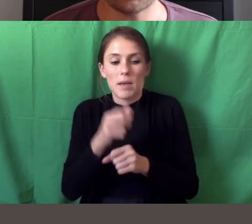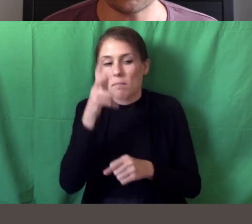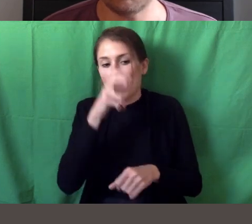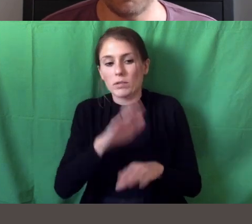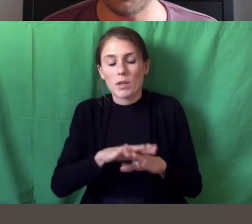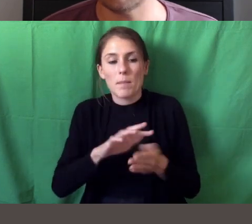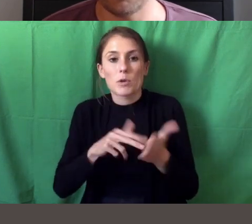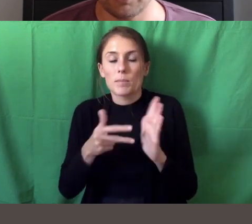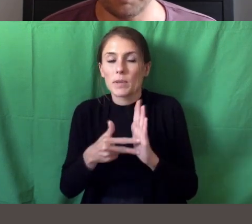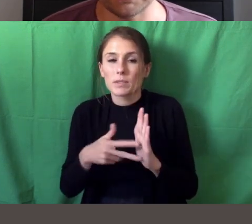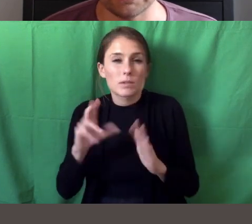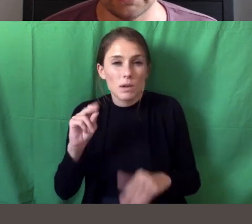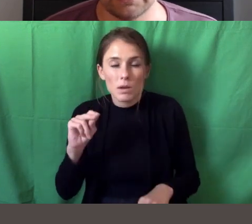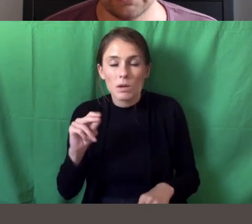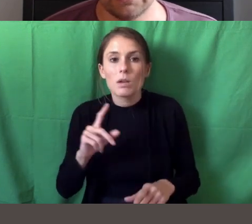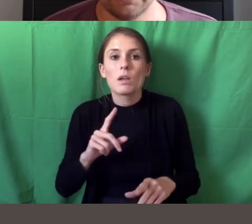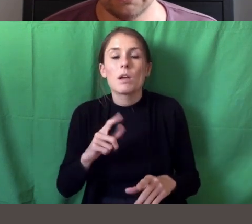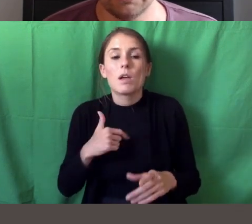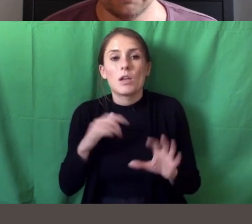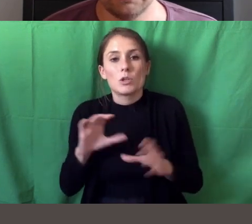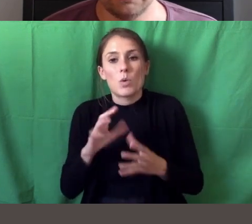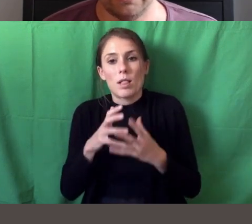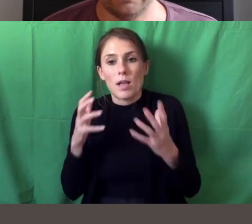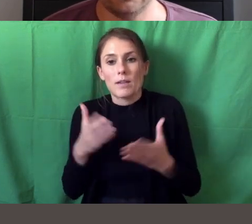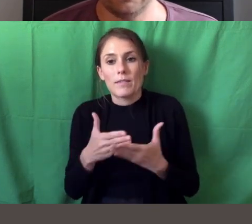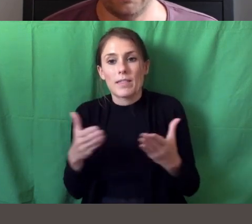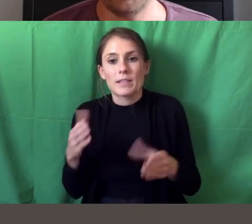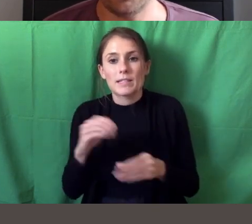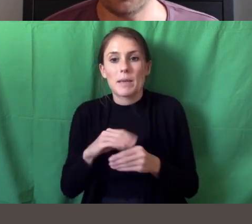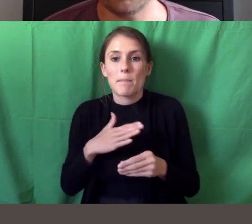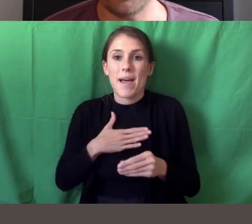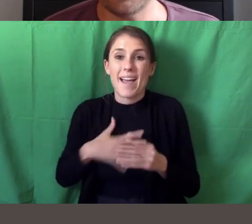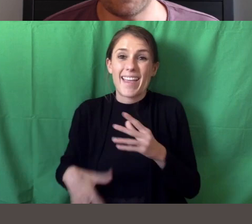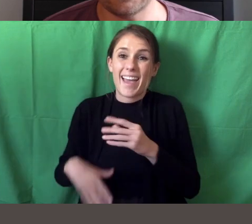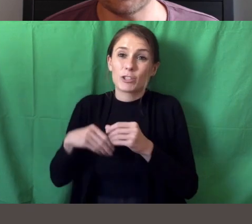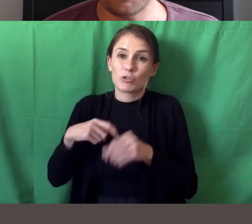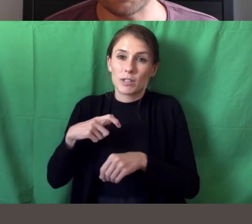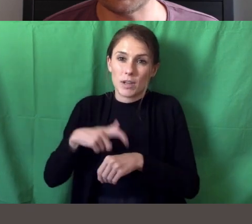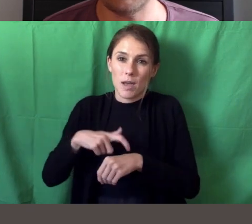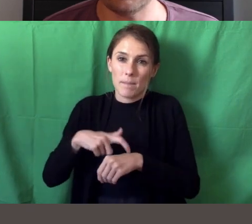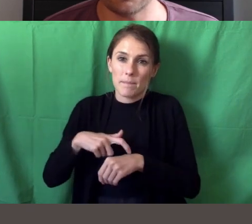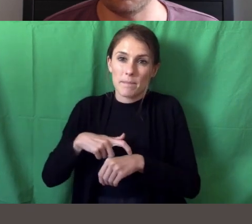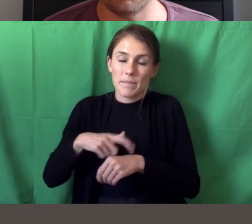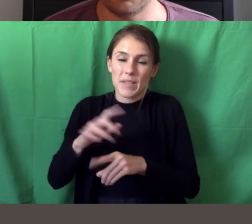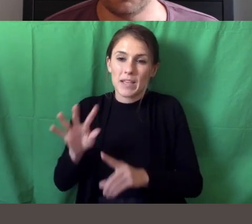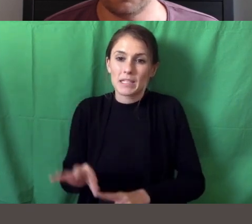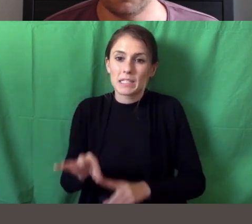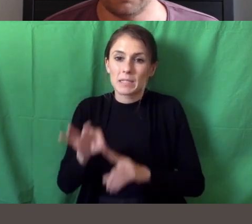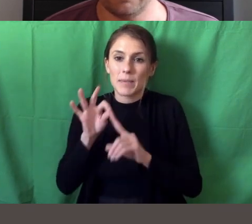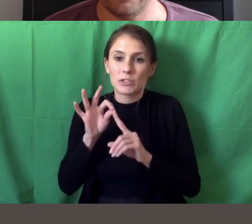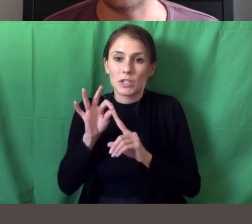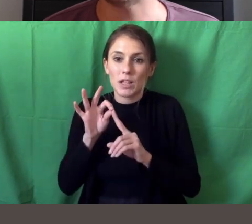want to break users. We do not create bugs on purpose. And I do a lot of these things in my